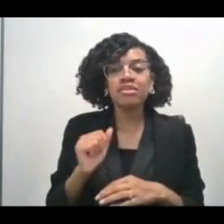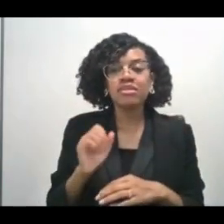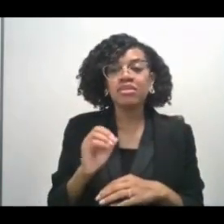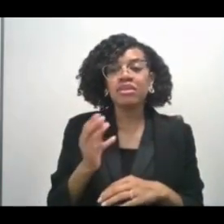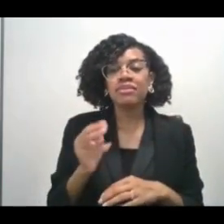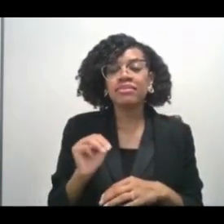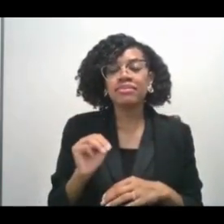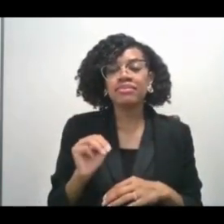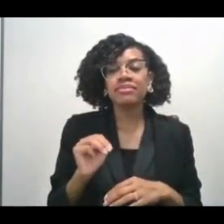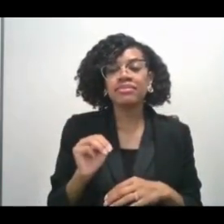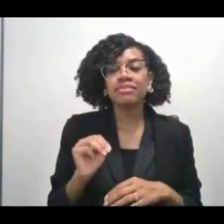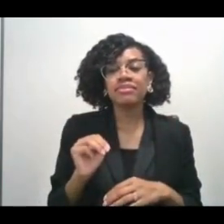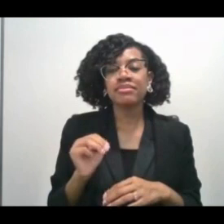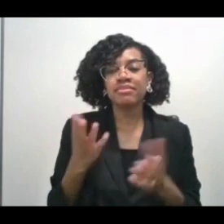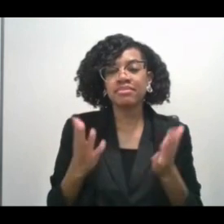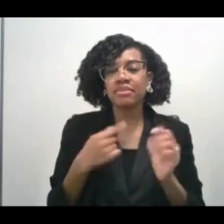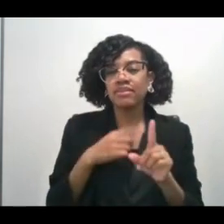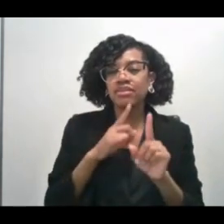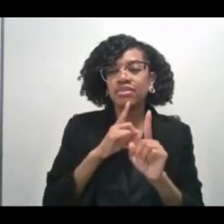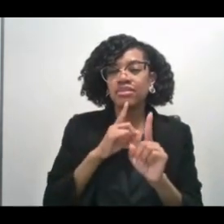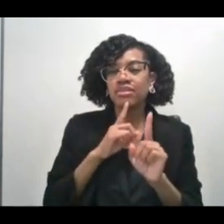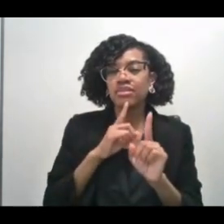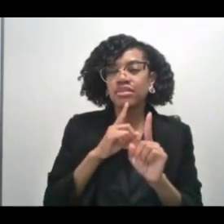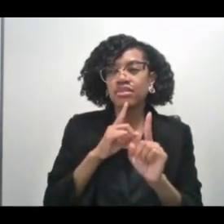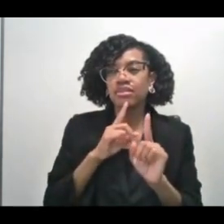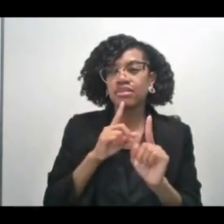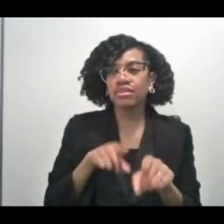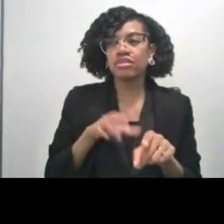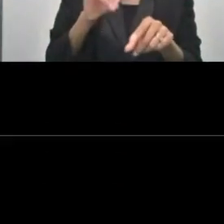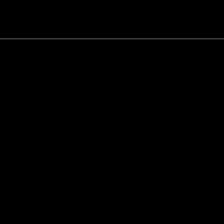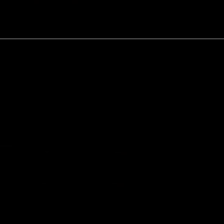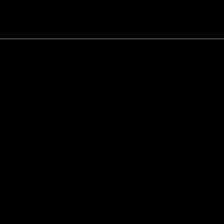we might have to get back to the question or on this one. Joshua, do you have another answer?